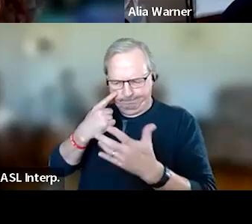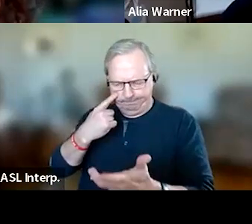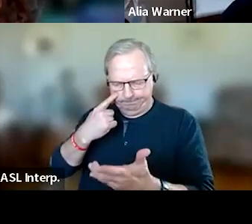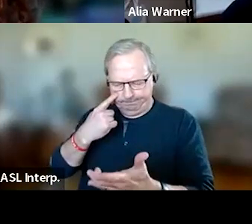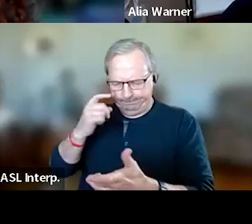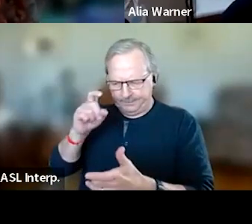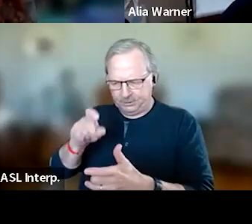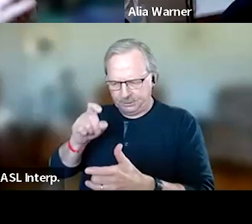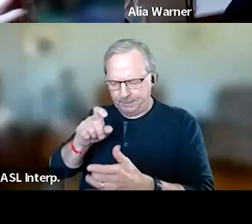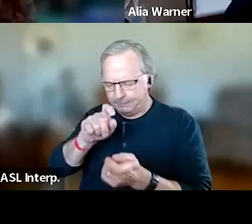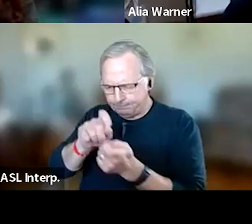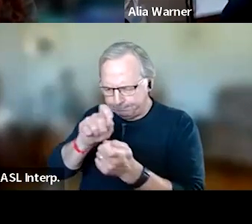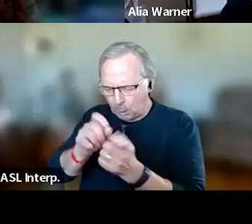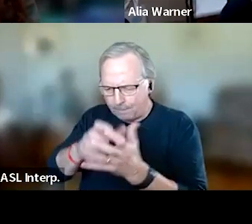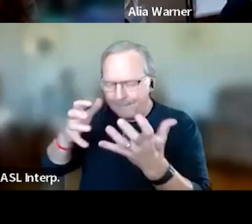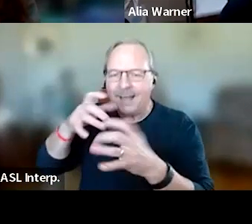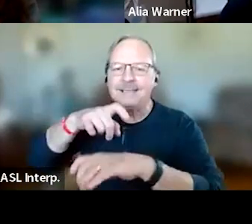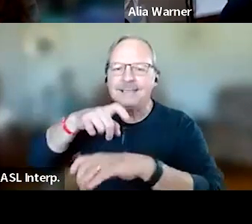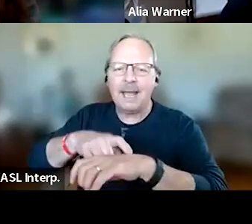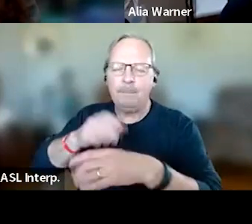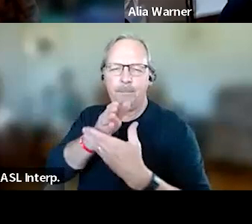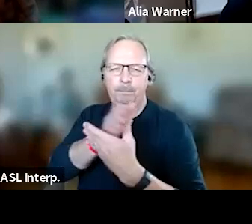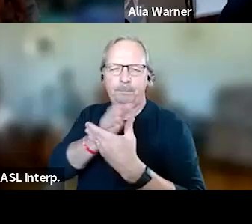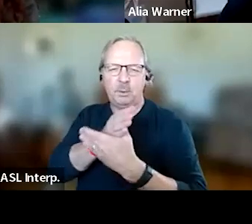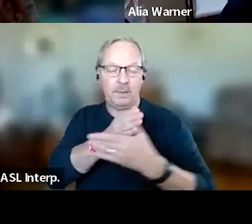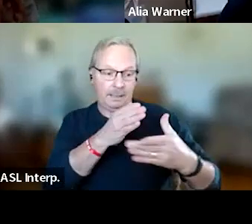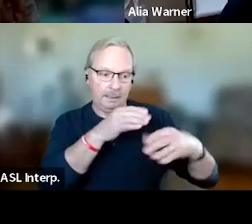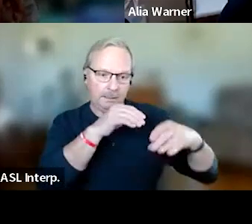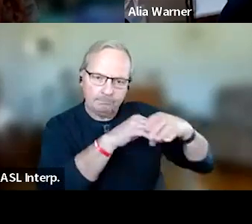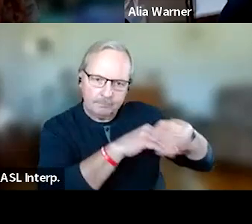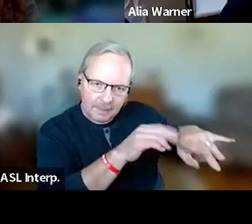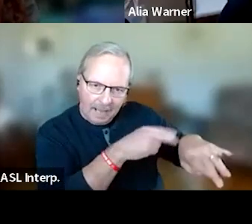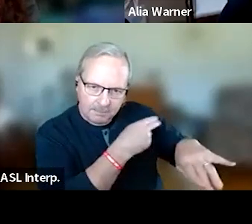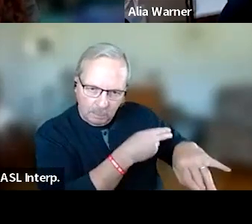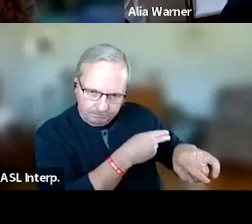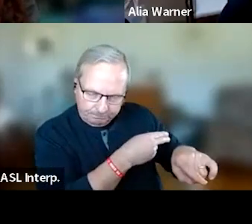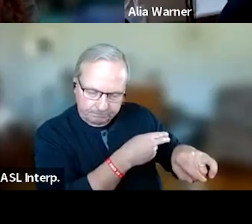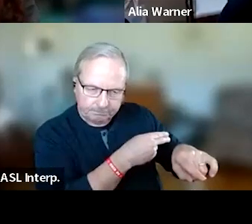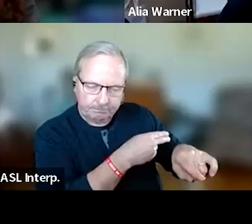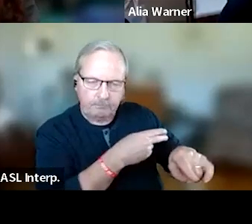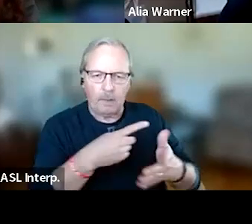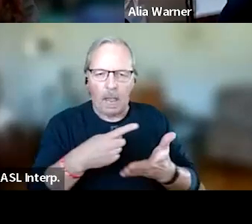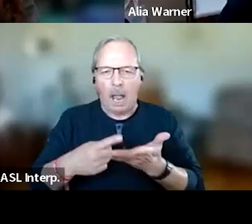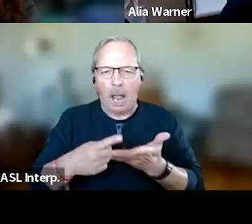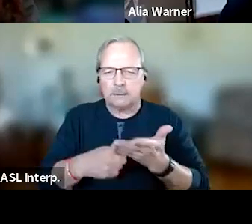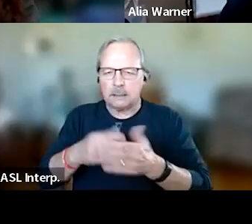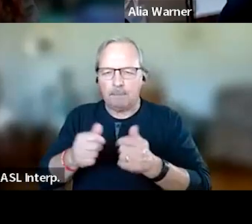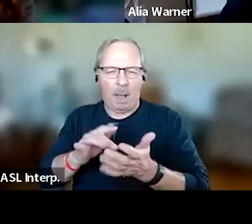amount of time between admission and discussion about medication and in that time there should be